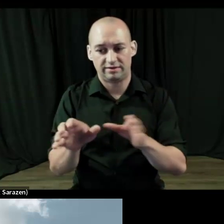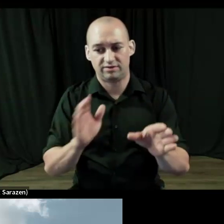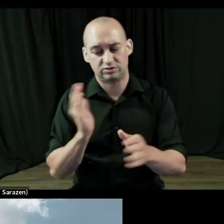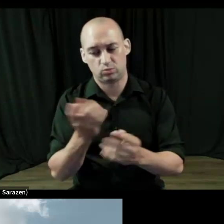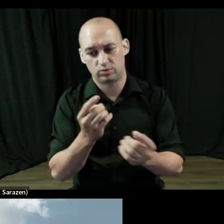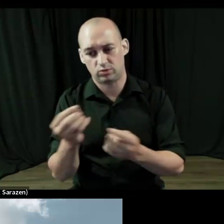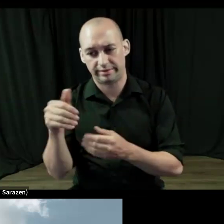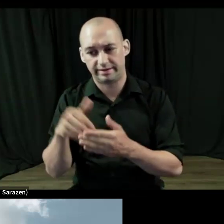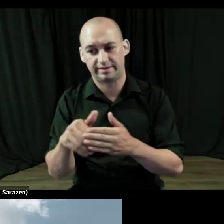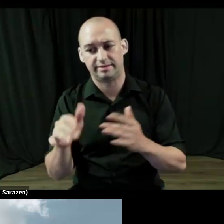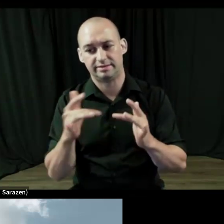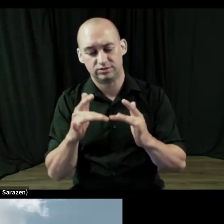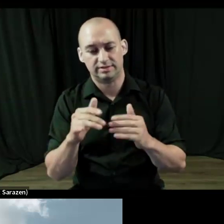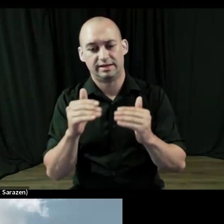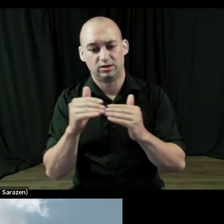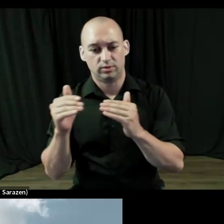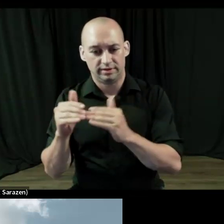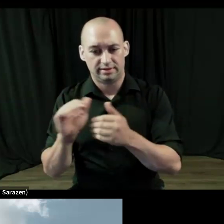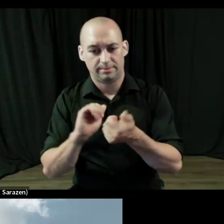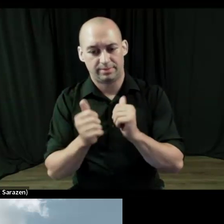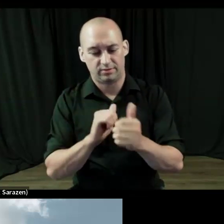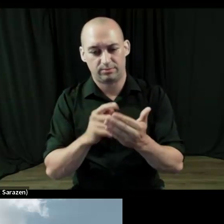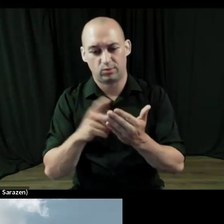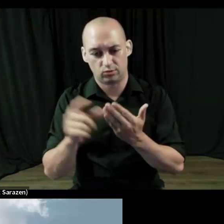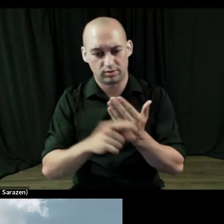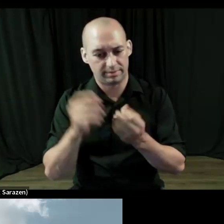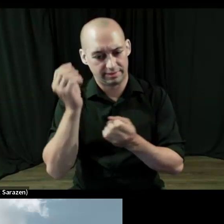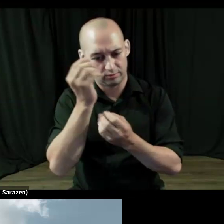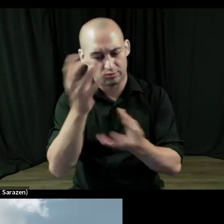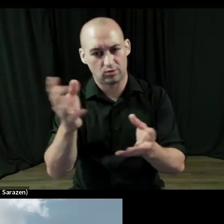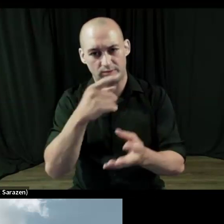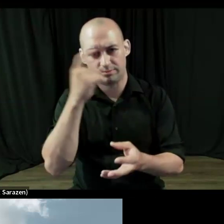Grant program to let you guys know. So that way you guys can anticipate, perhaps, what our